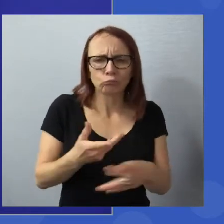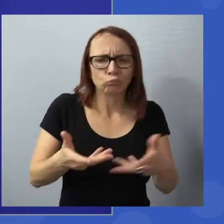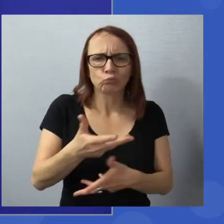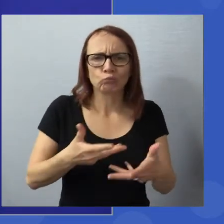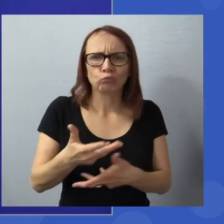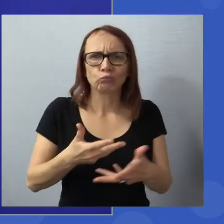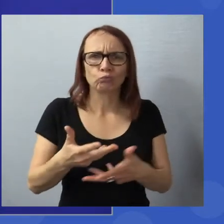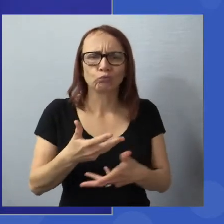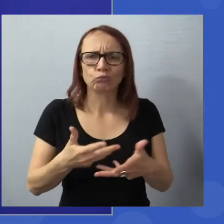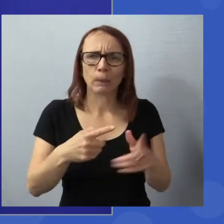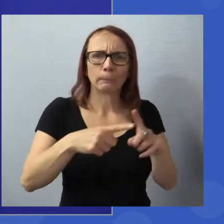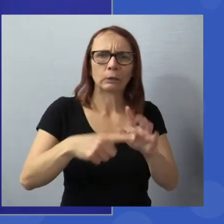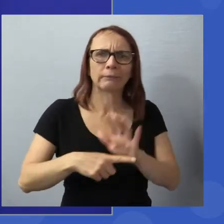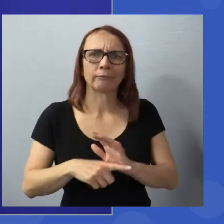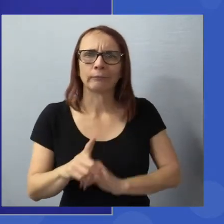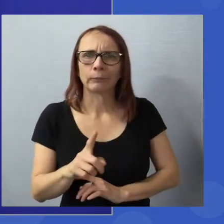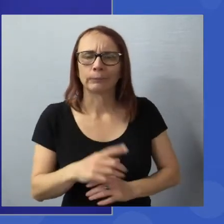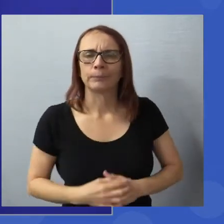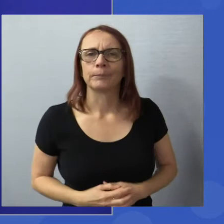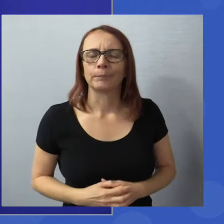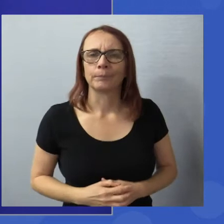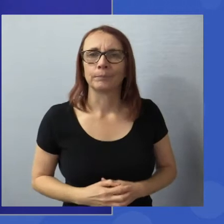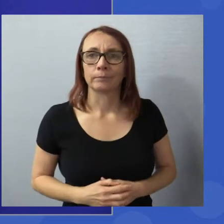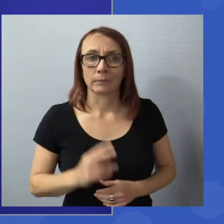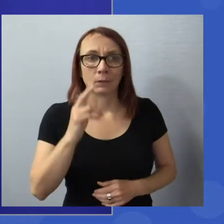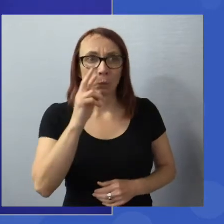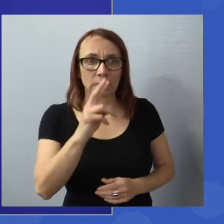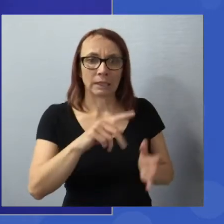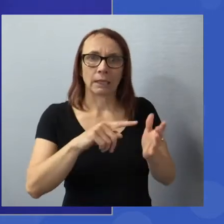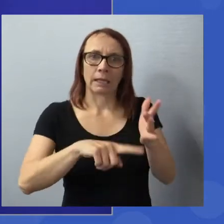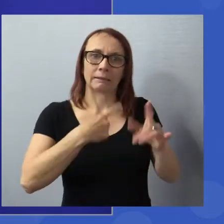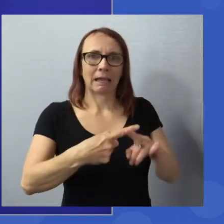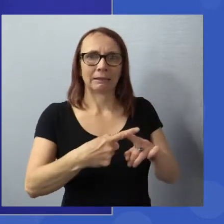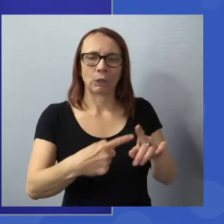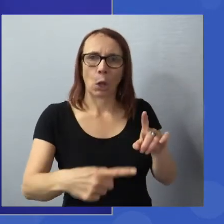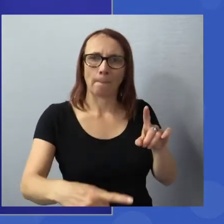for that would be every Dead Sea taxes more of a positive recent tax rather